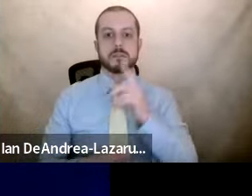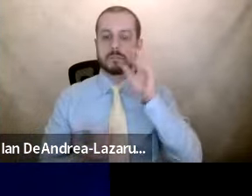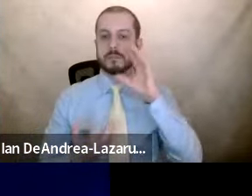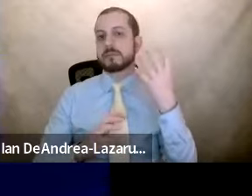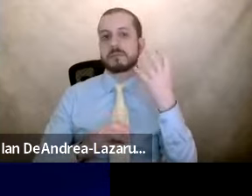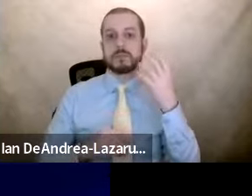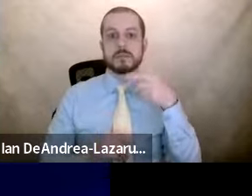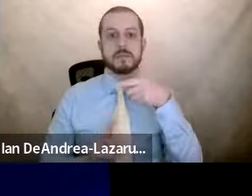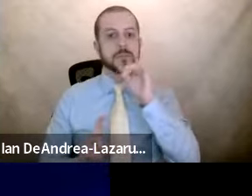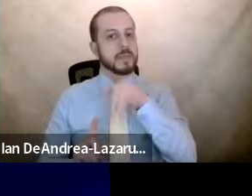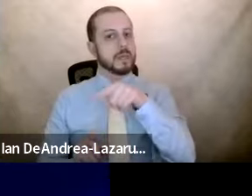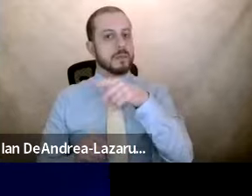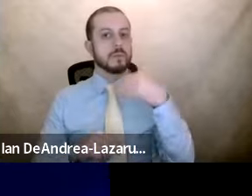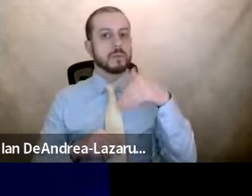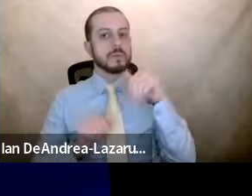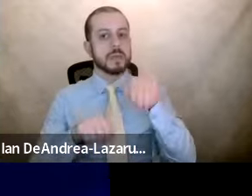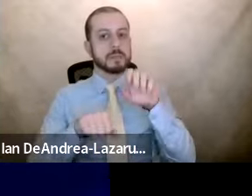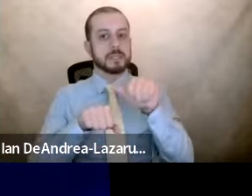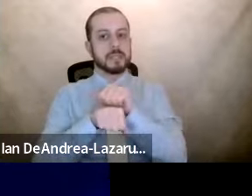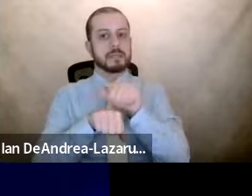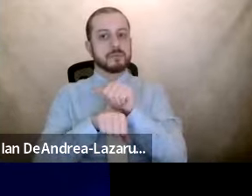So that means essentially a mini stroke. At some point there was a blockage that was short-lived and somehow resolved spontaneous lion its own.